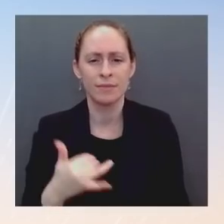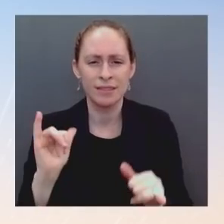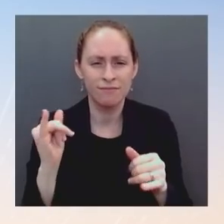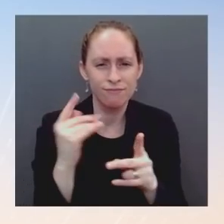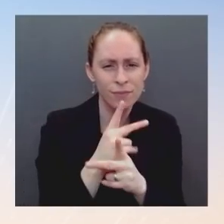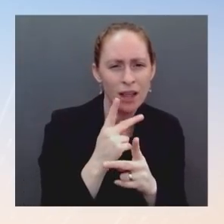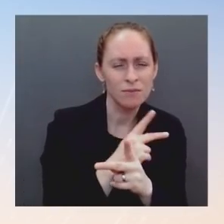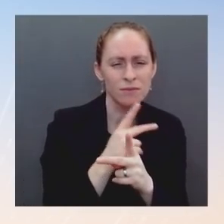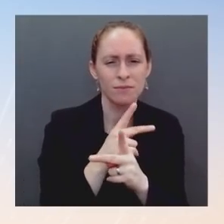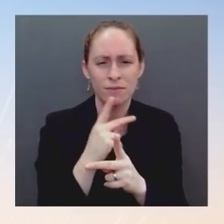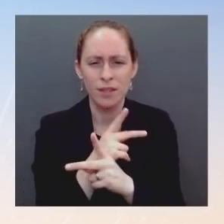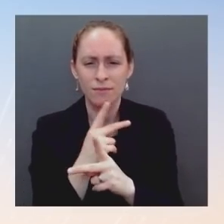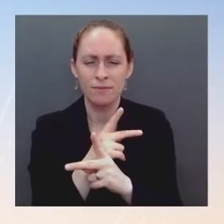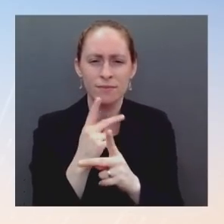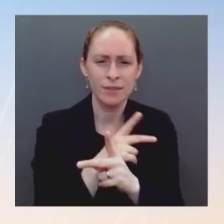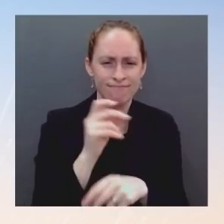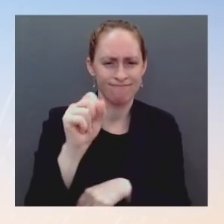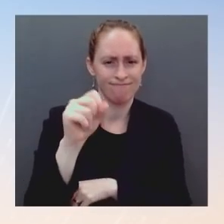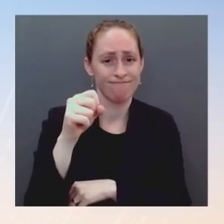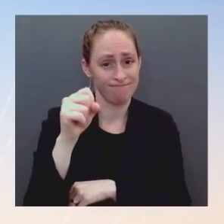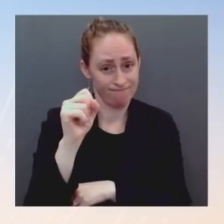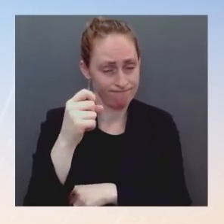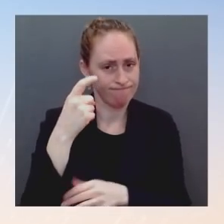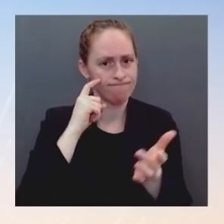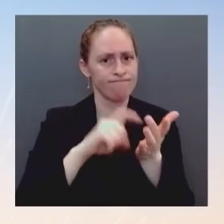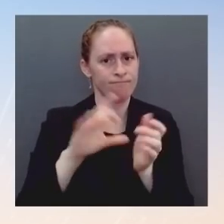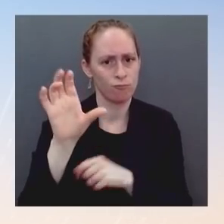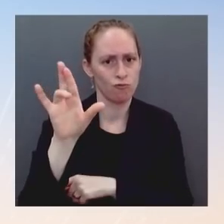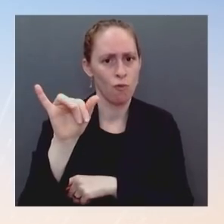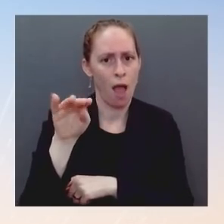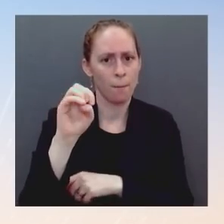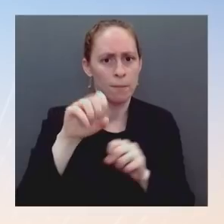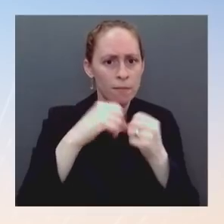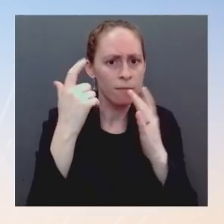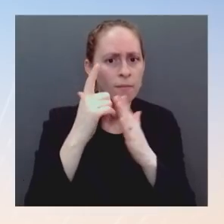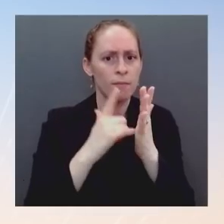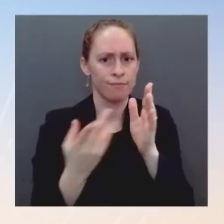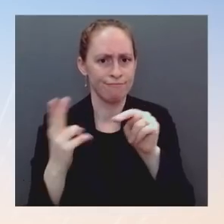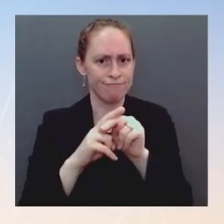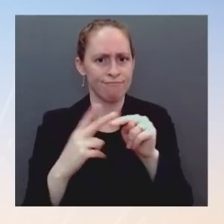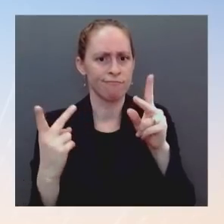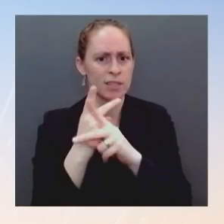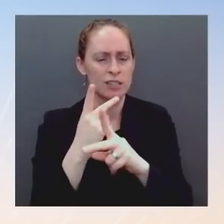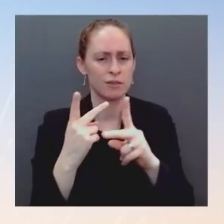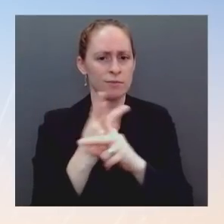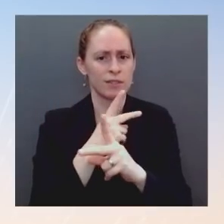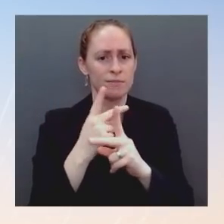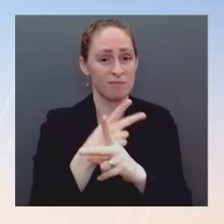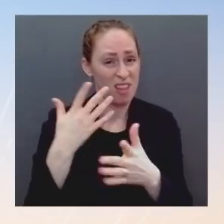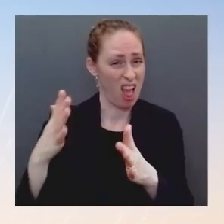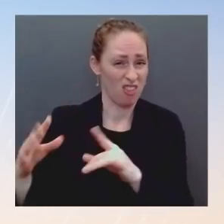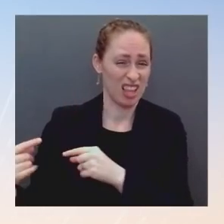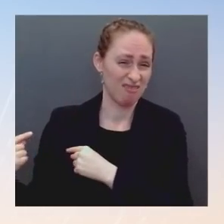there has been increases in crime over the past few years. Go ahead. Oh, go ahead. I'm sorry. Go ahead. The Press: Jen, the governors were just out at the stakes --